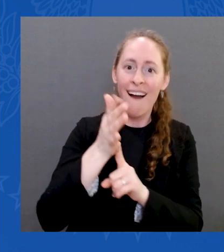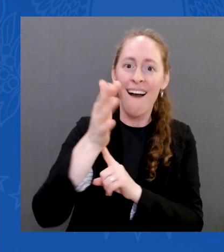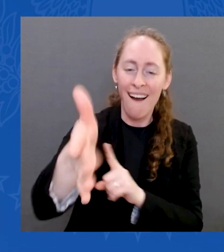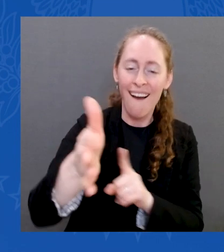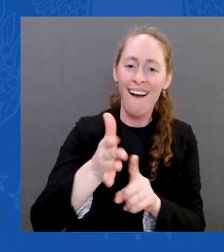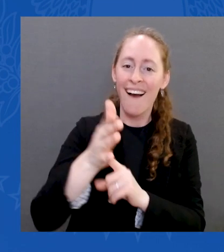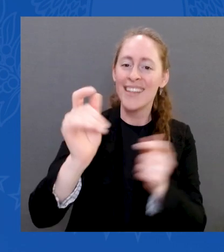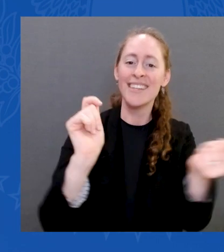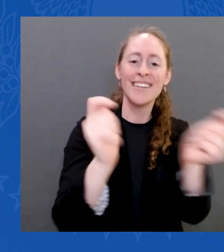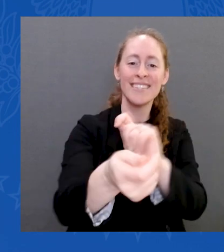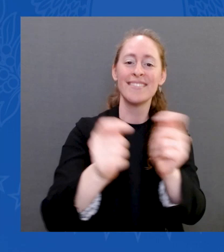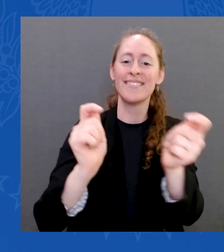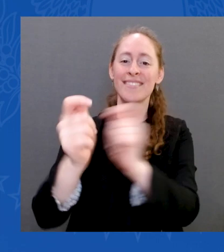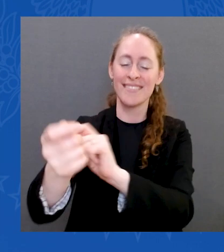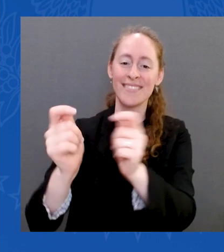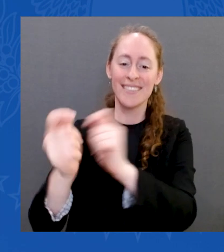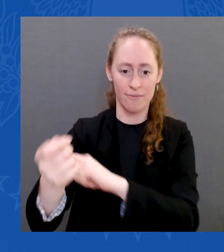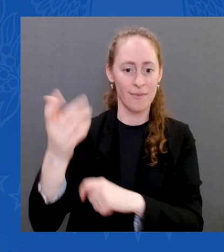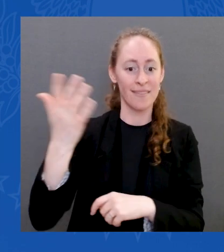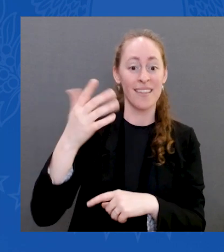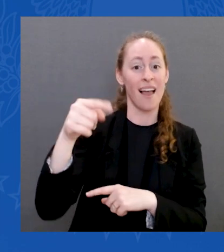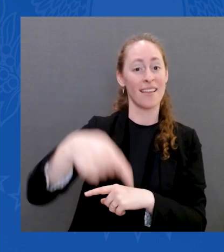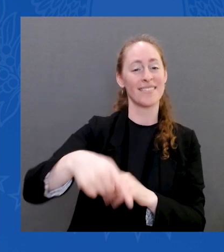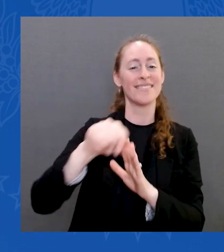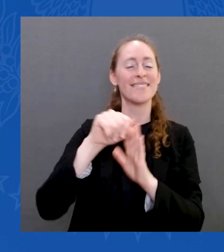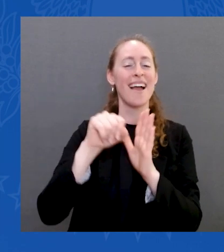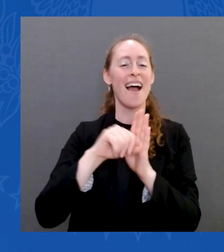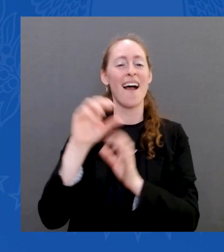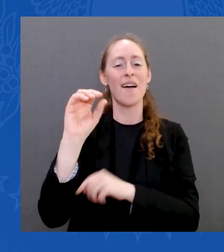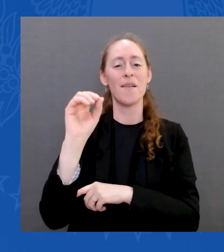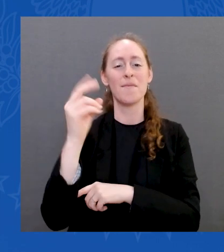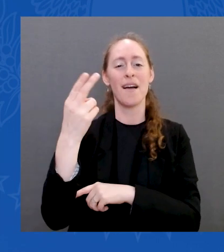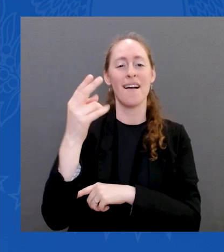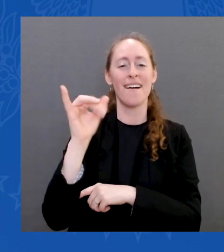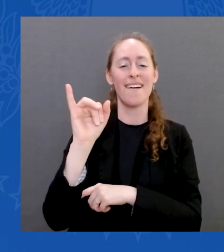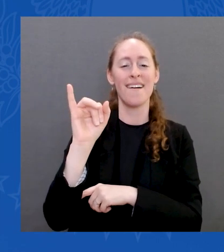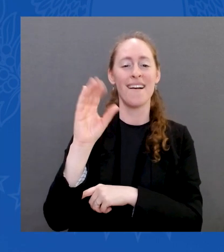helping students see themselves in you. That's what happens, I think.